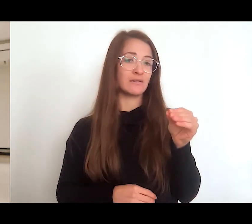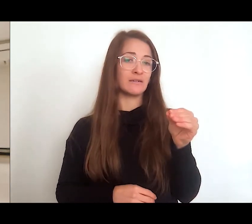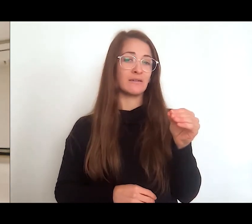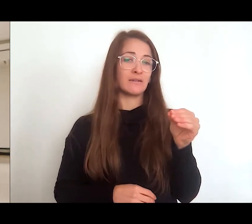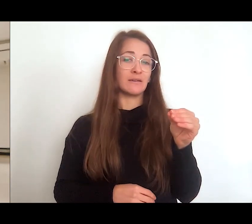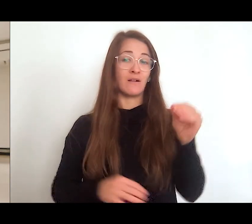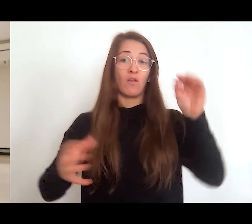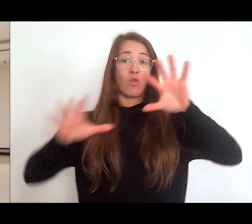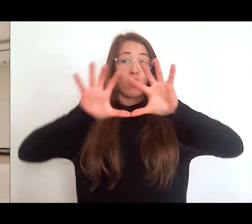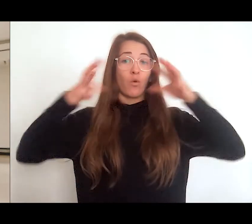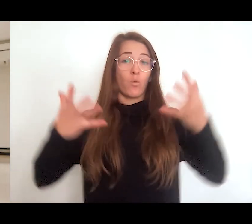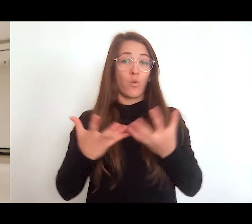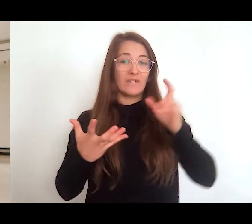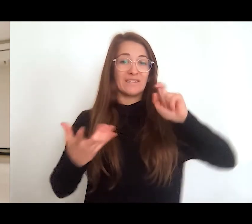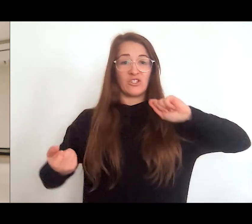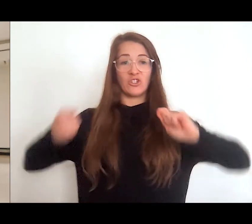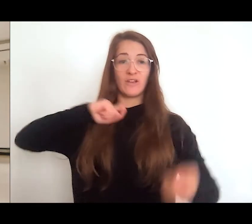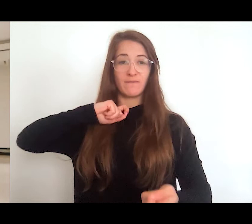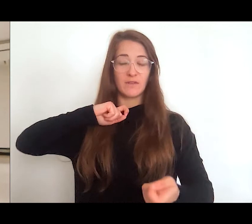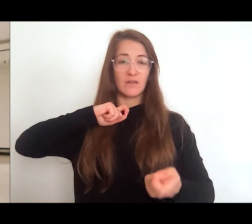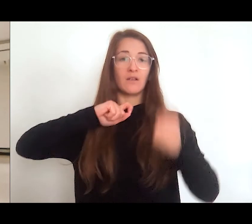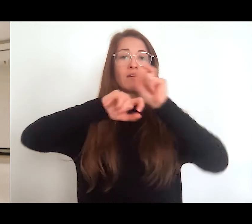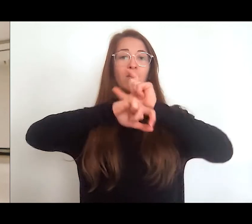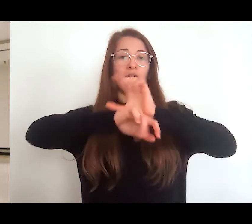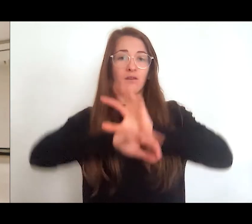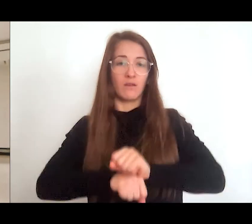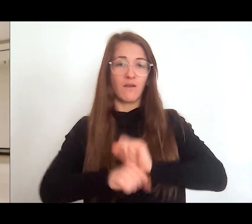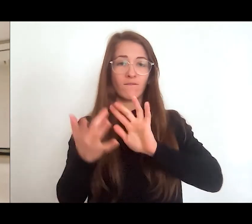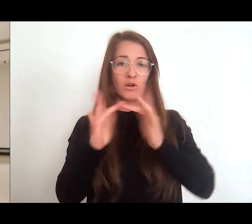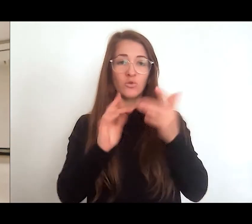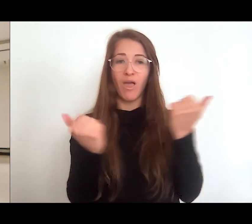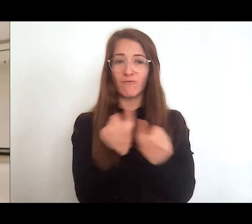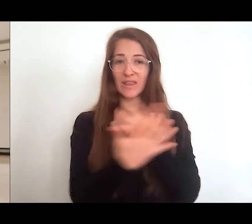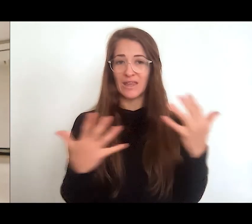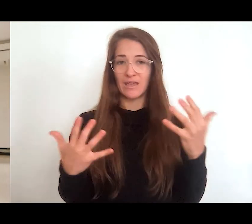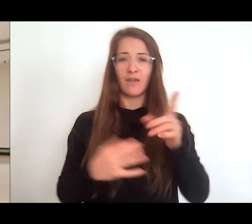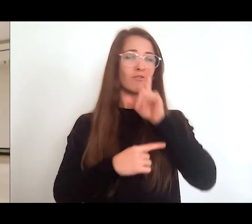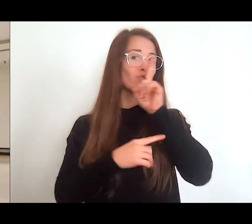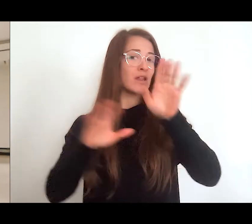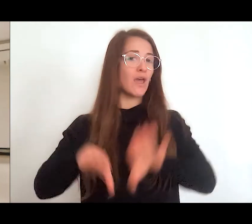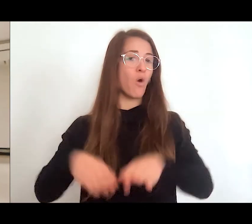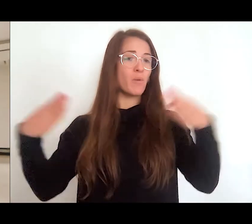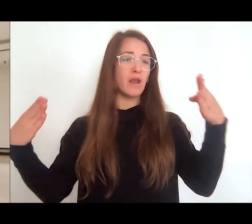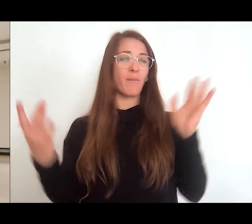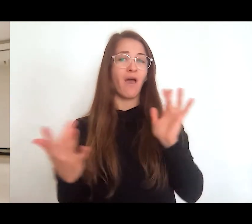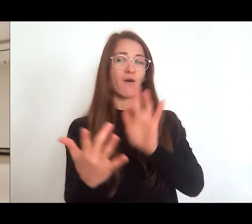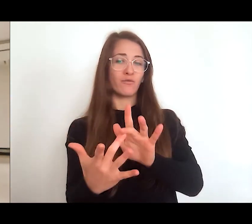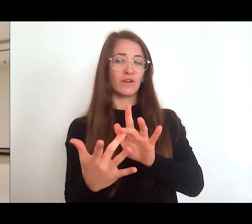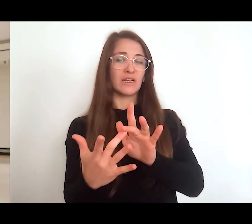THEY WERE IN PERSON AND THE WHOLE WORLD SWITCHED TO VIRTUAL